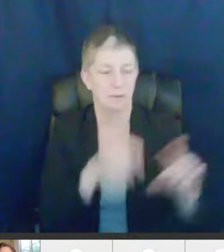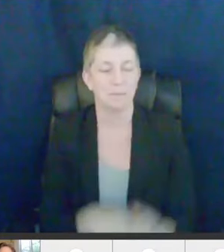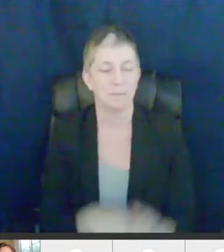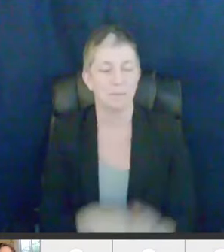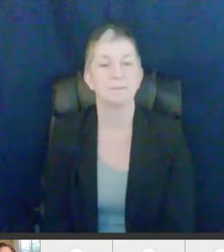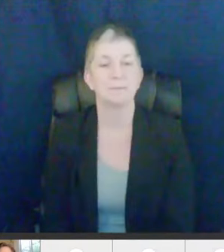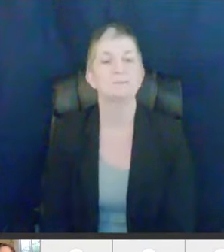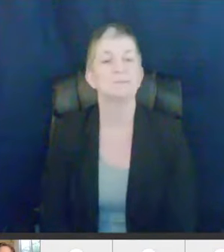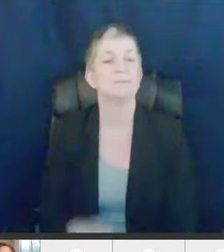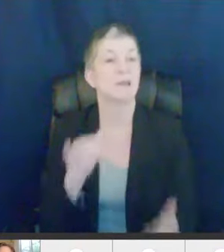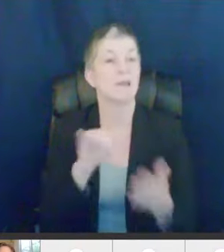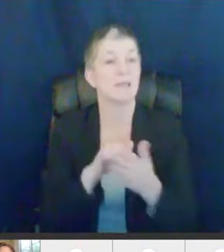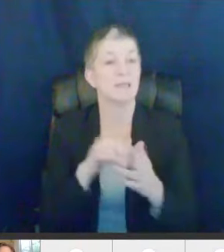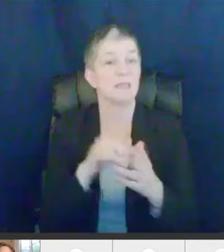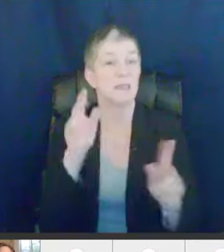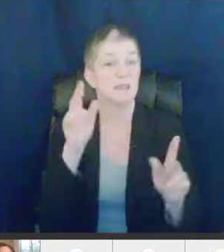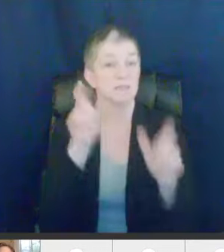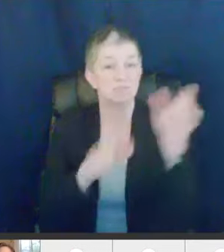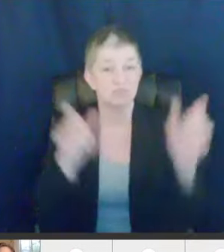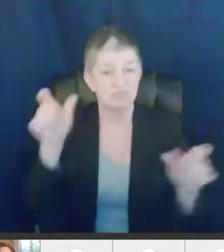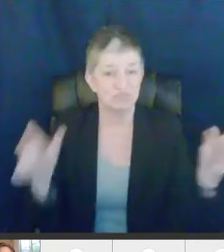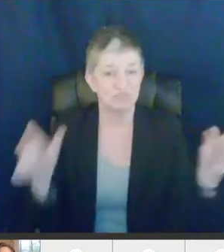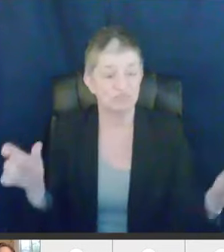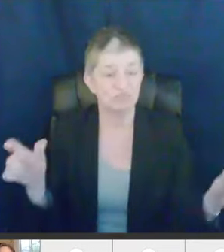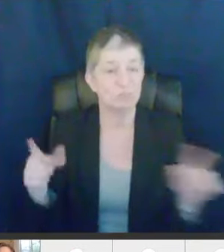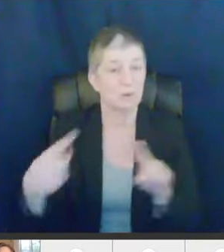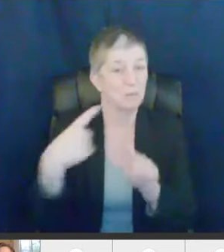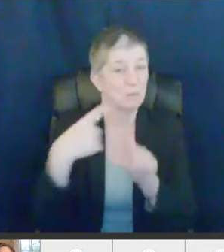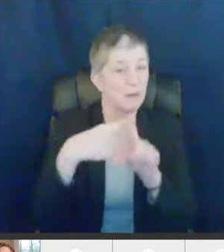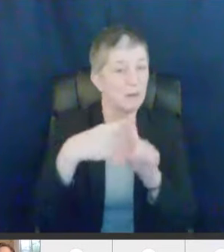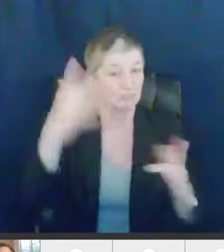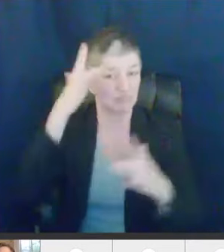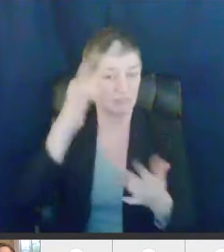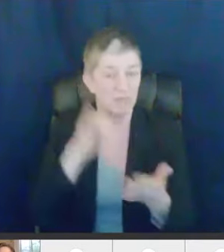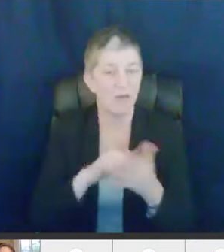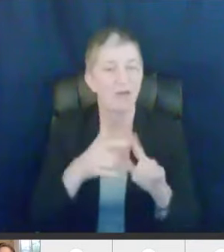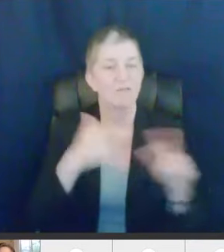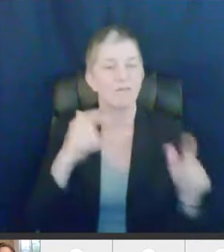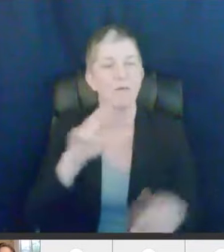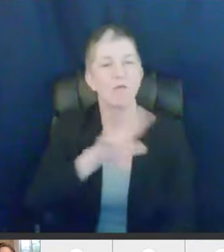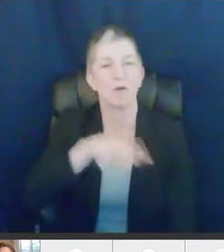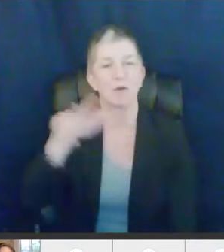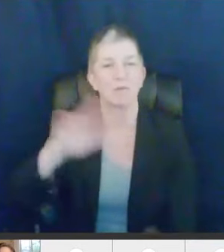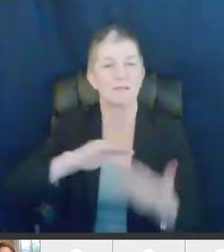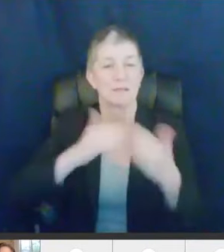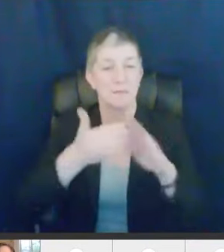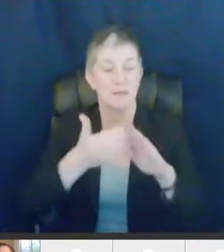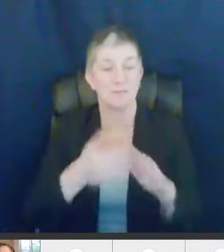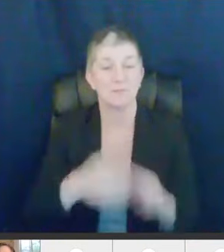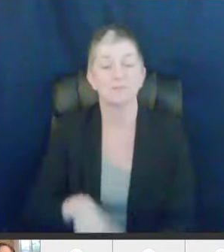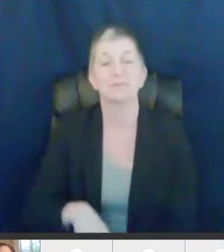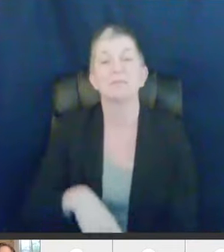individuals are from 33 municipalities 61 of 62 Montgomery County